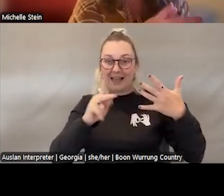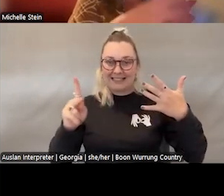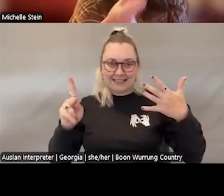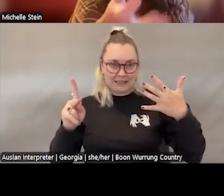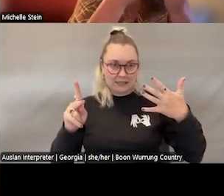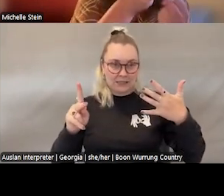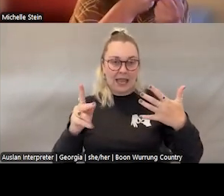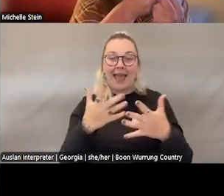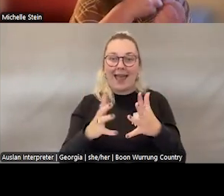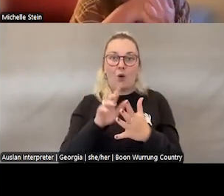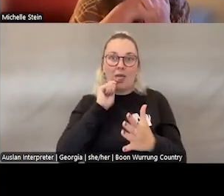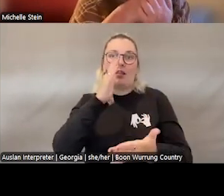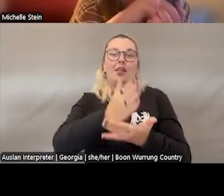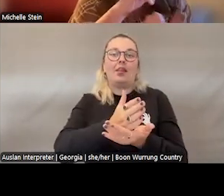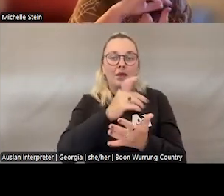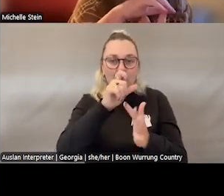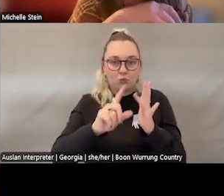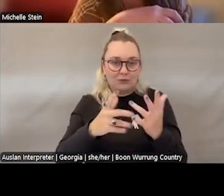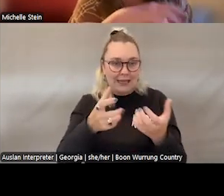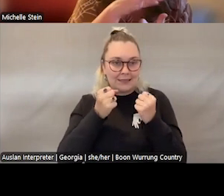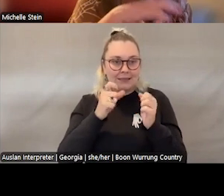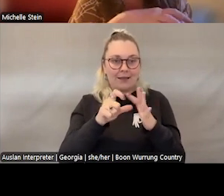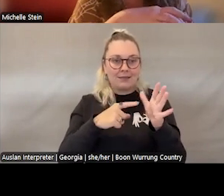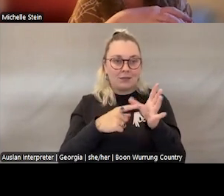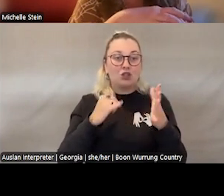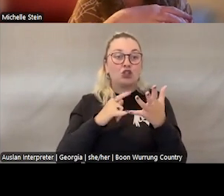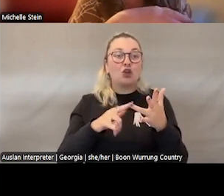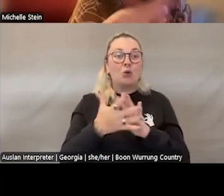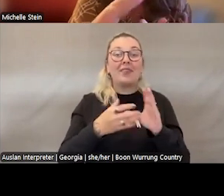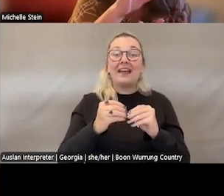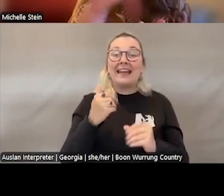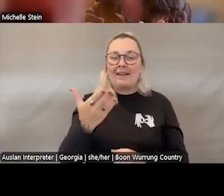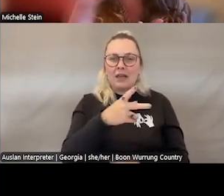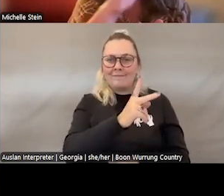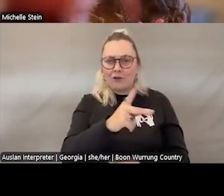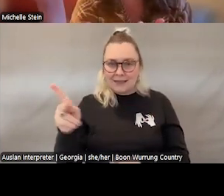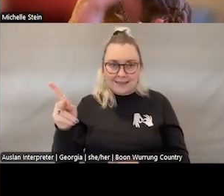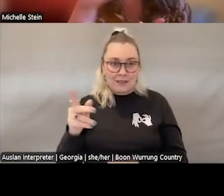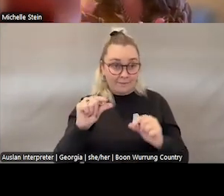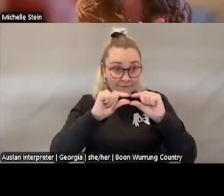actually going to access the day to get back When it comes to giving frequency, I'd given the